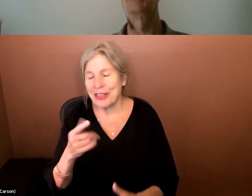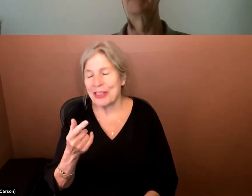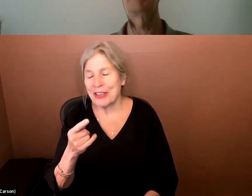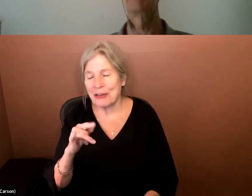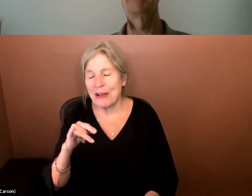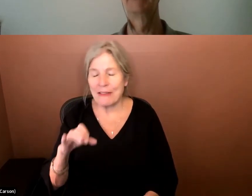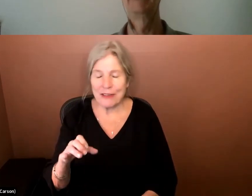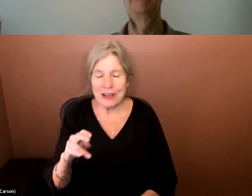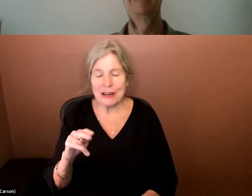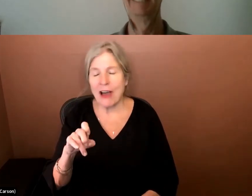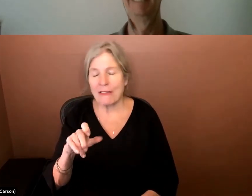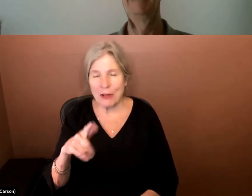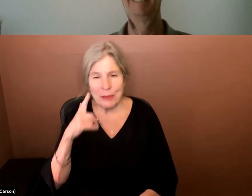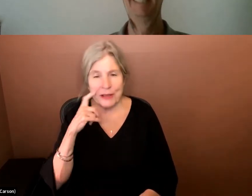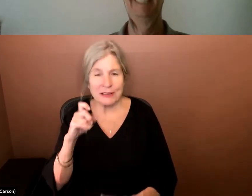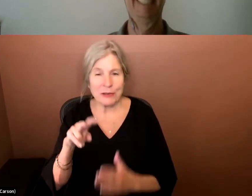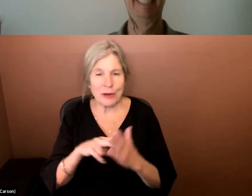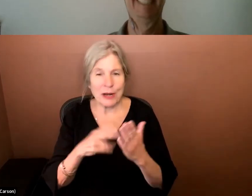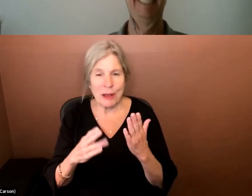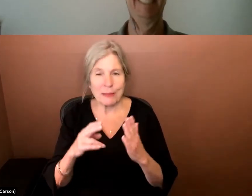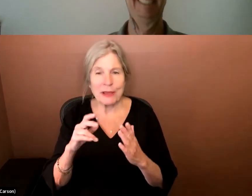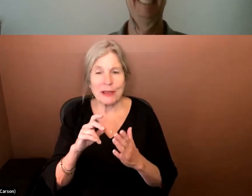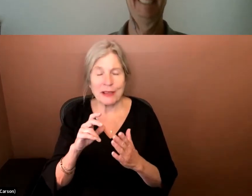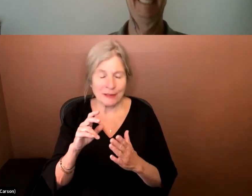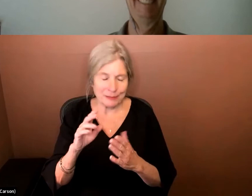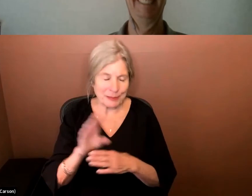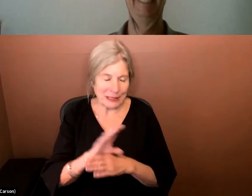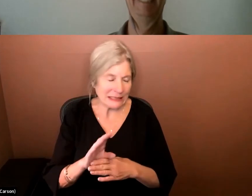be busy. Joshua Miele: Exactly. Sile,